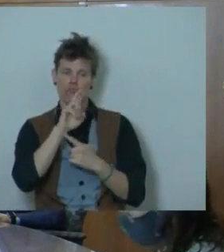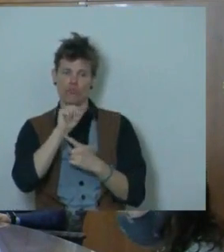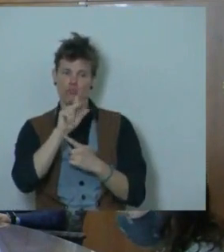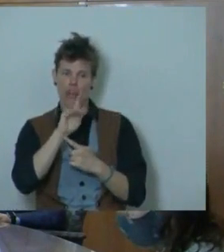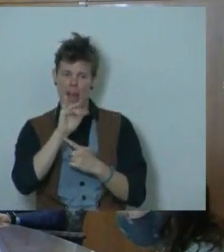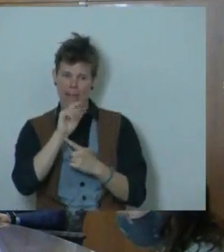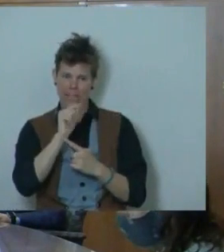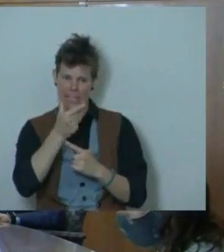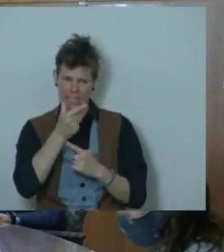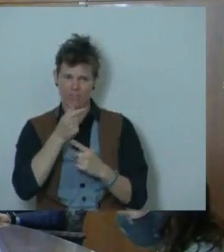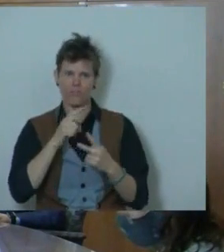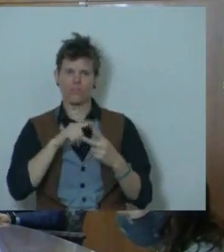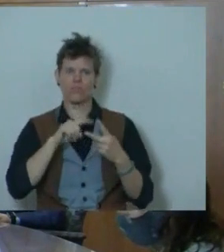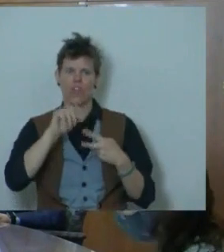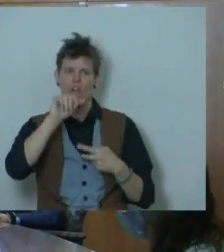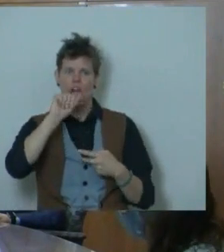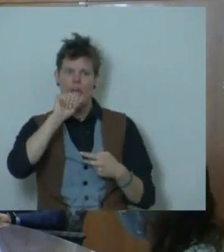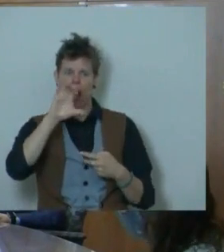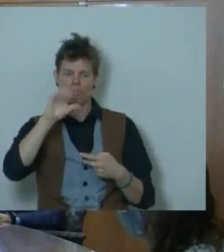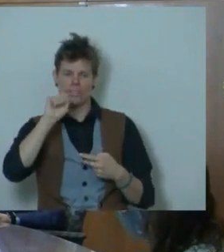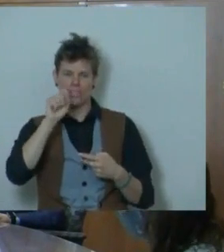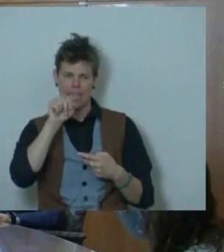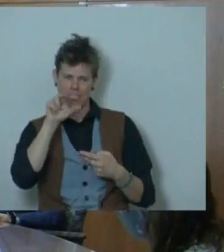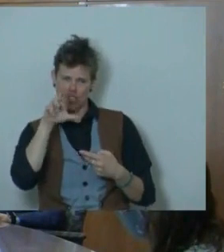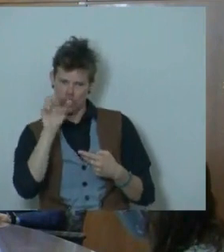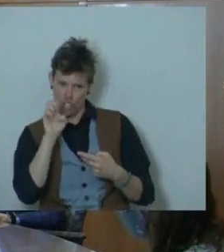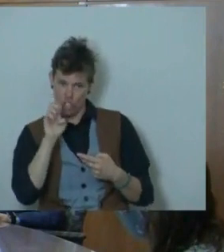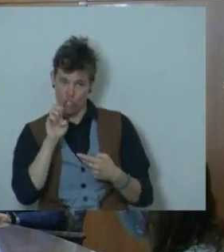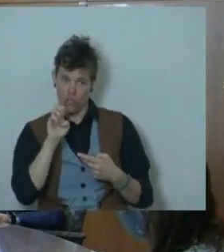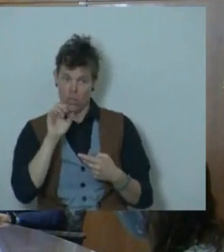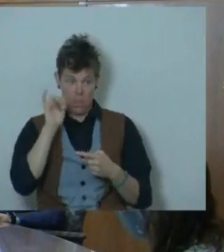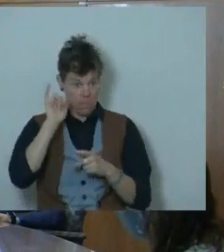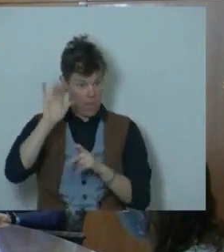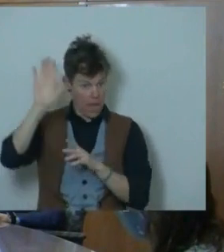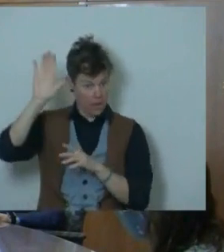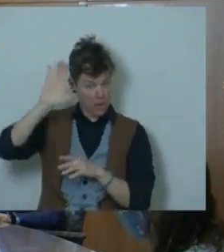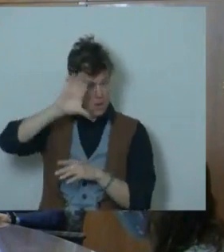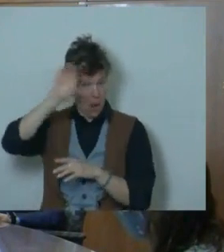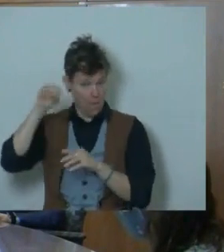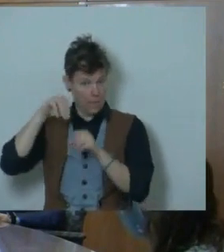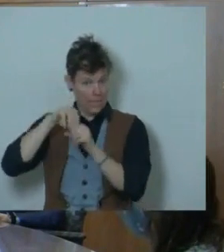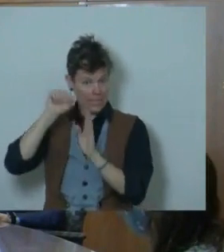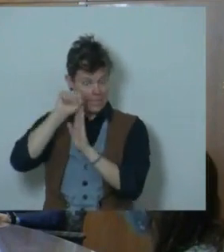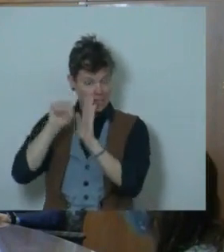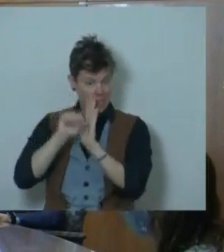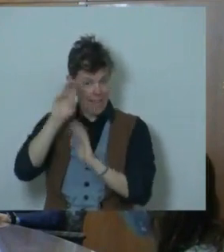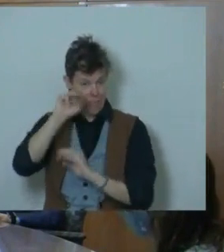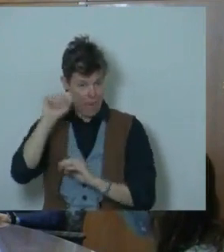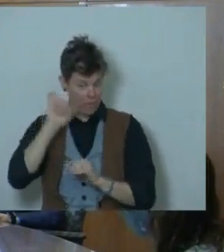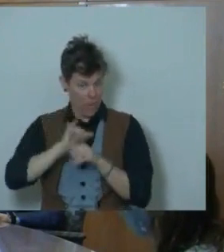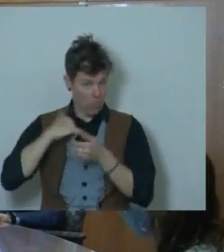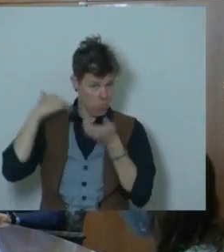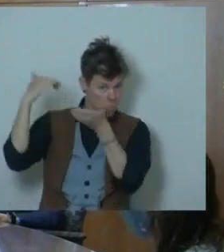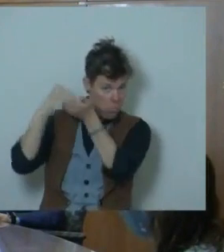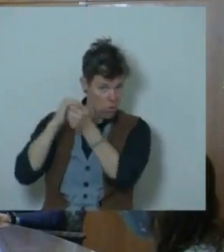THE FIRST IS ABOUT THE COMPANY YOU ARE WORKING WITH ON CONTACT TRACING.